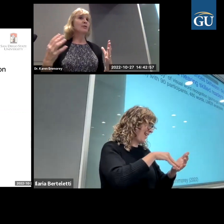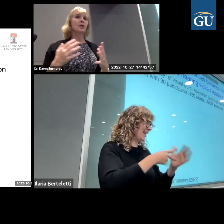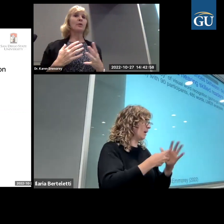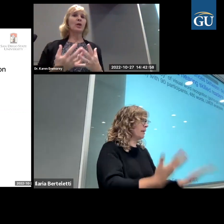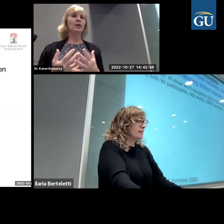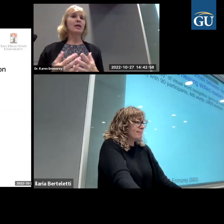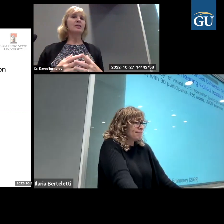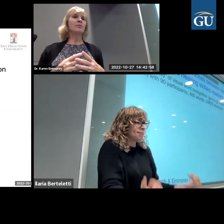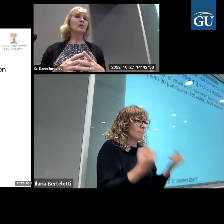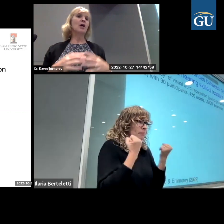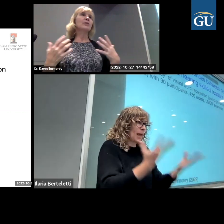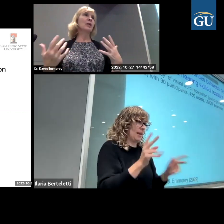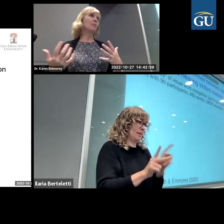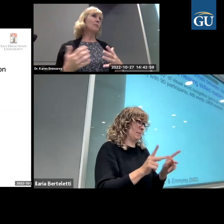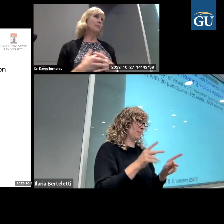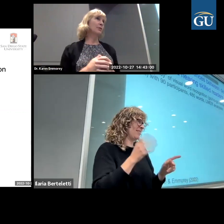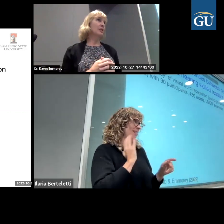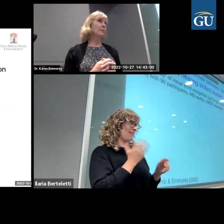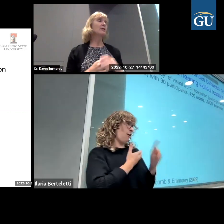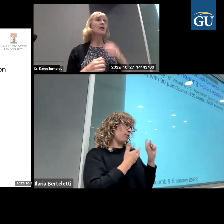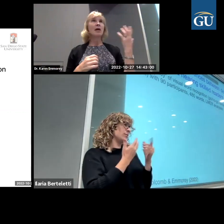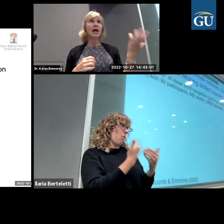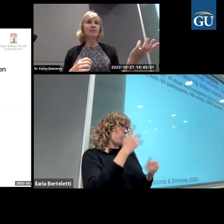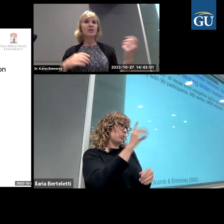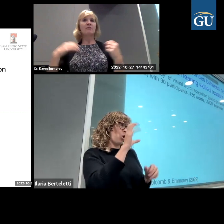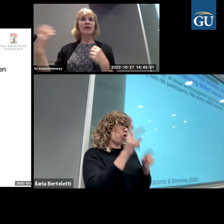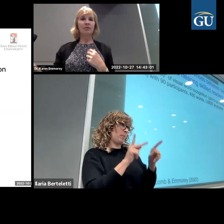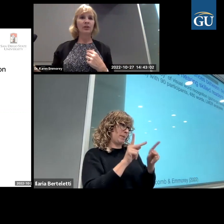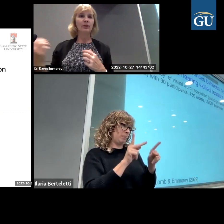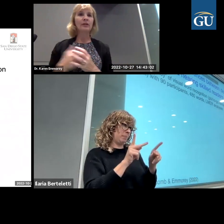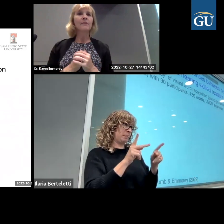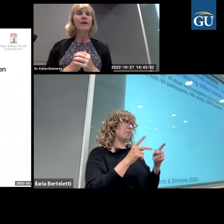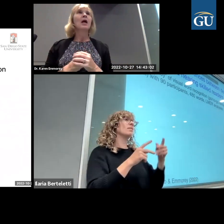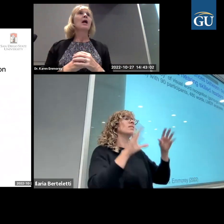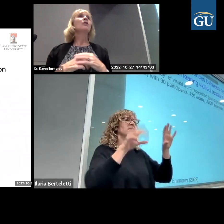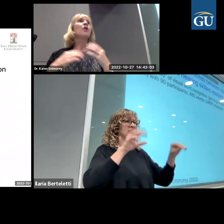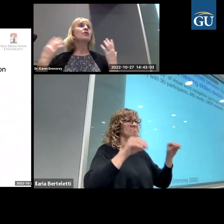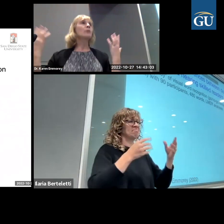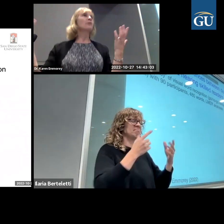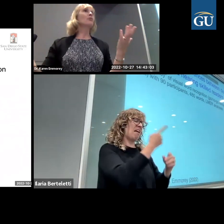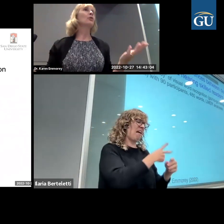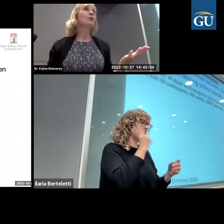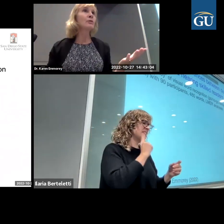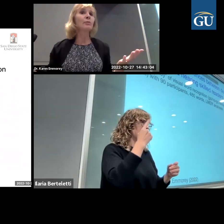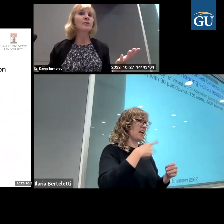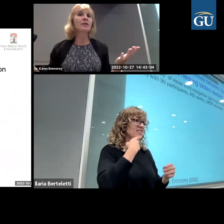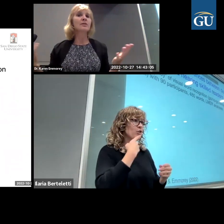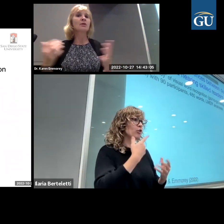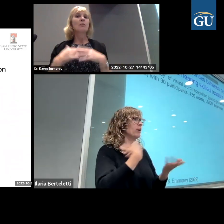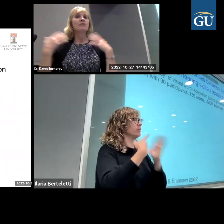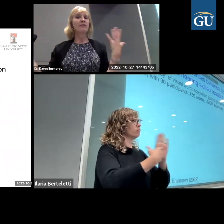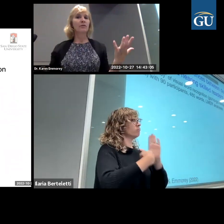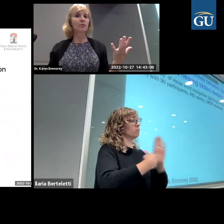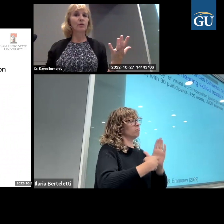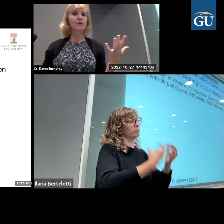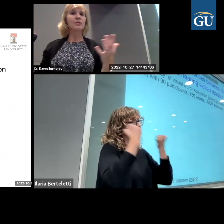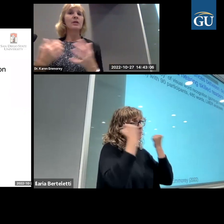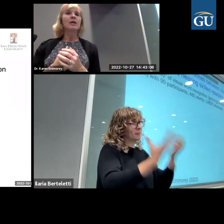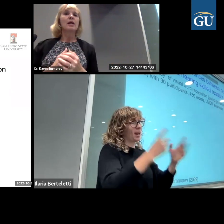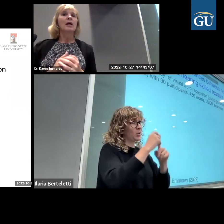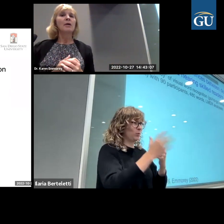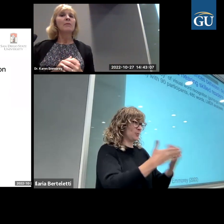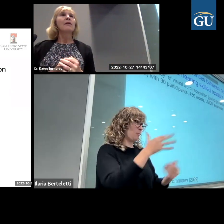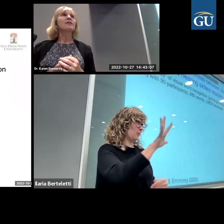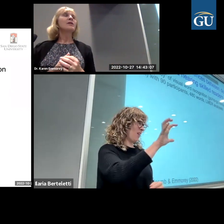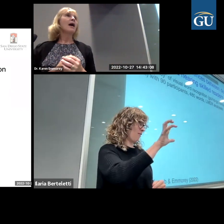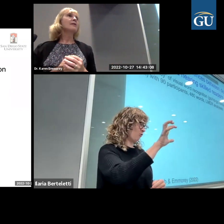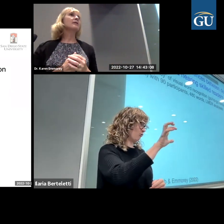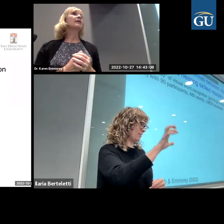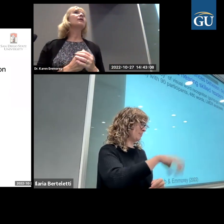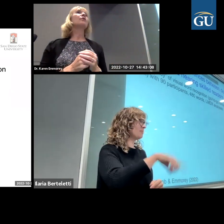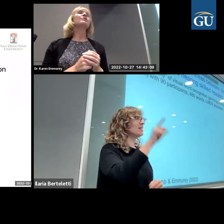Um! The task here was, you would see um individual words. Um! And it was a go. No go lexical decision. So every once in a while there'd be a non word, and you had to press to the onward.